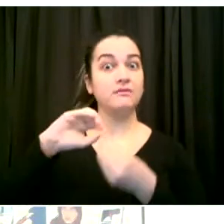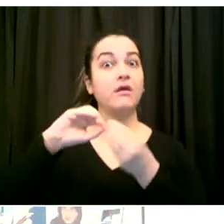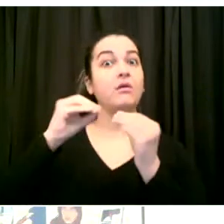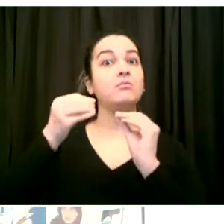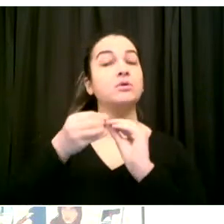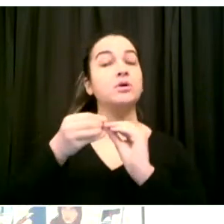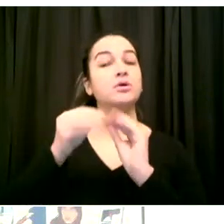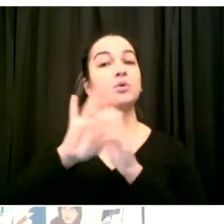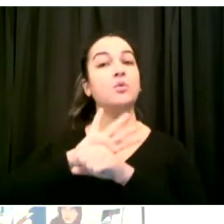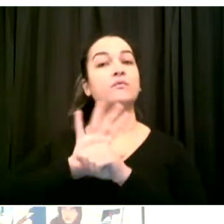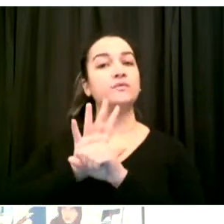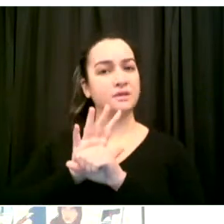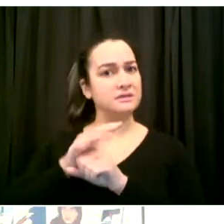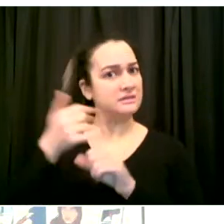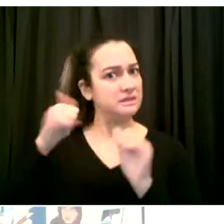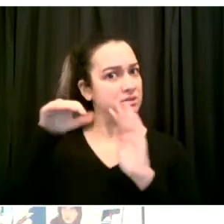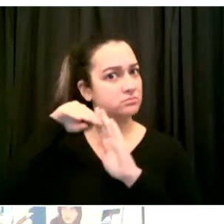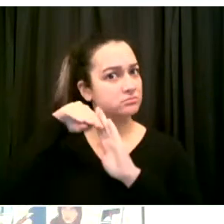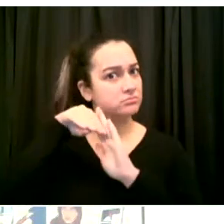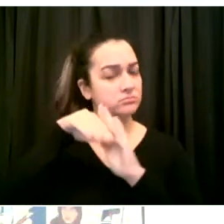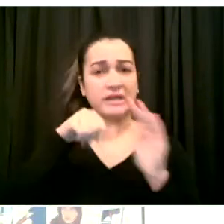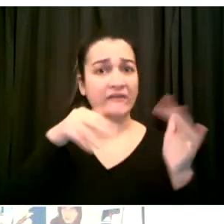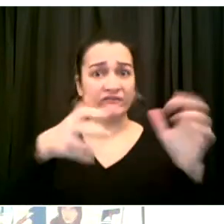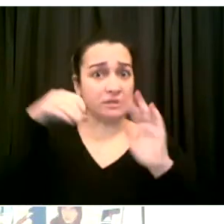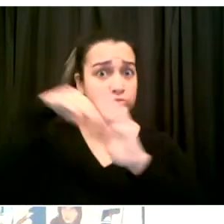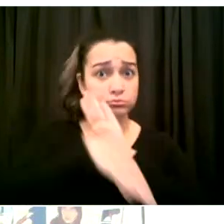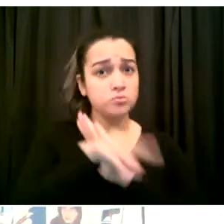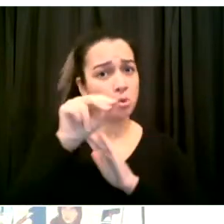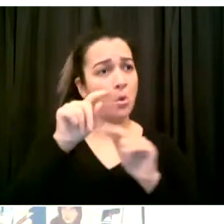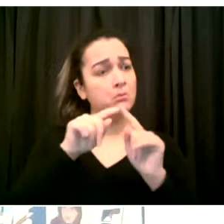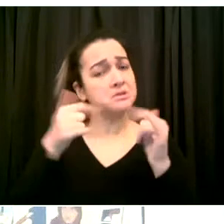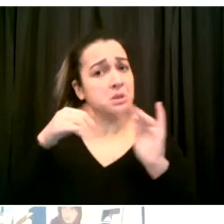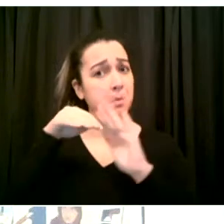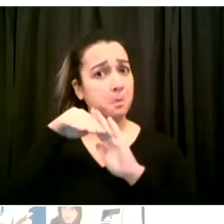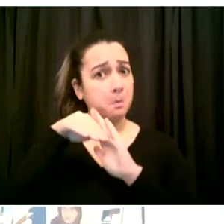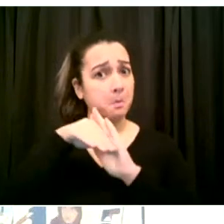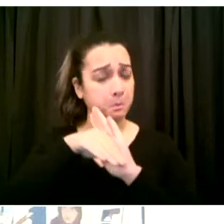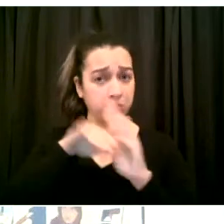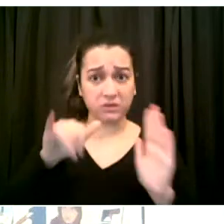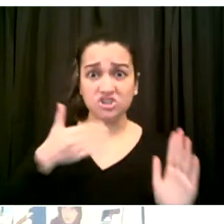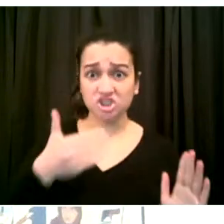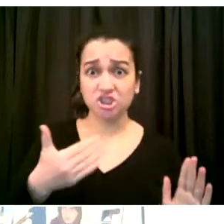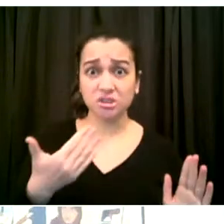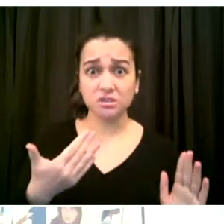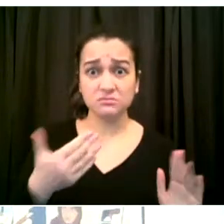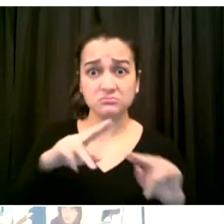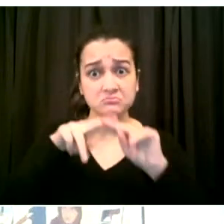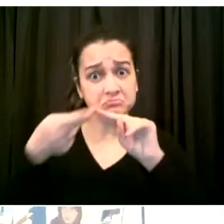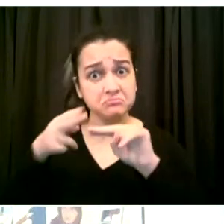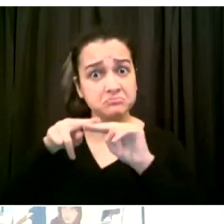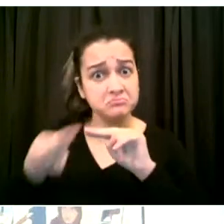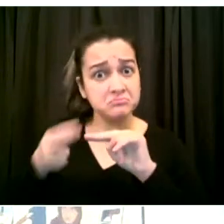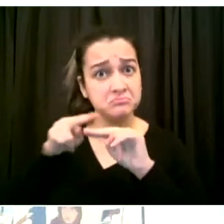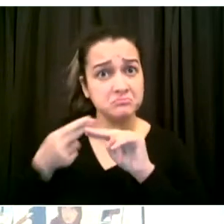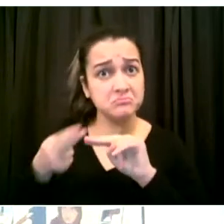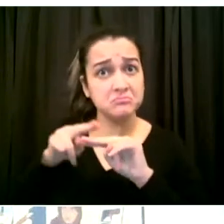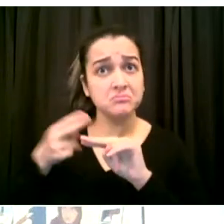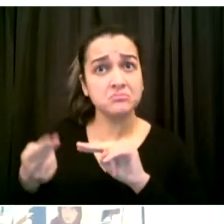CONTINUES TO DECREASE. WE ALSO DON'T HAVE ANY